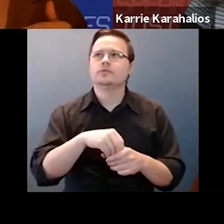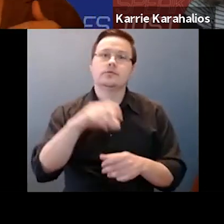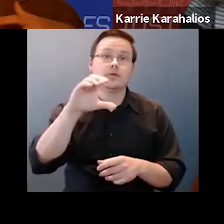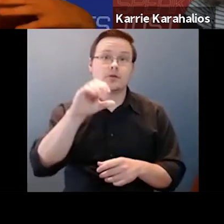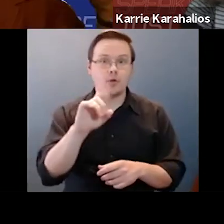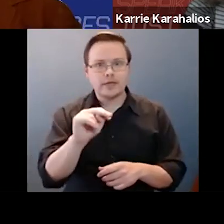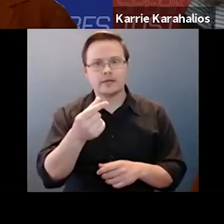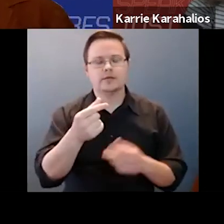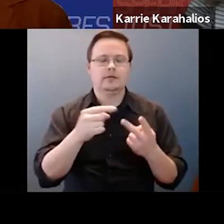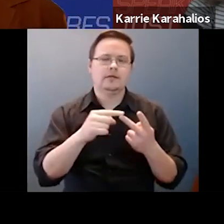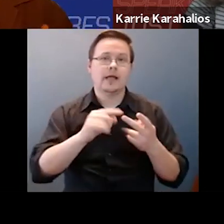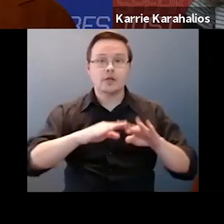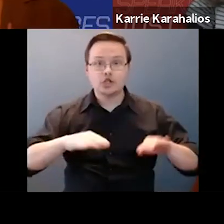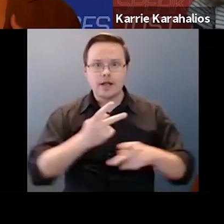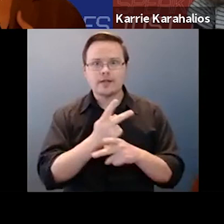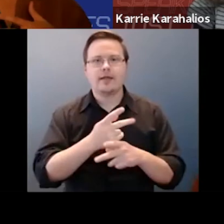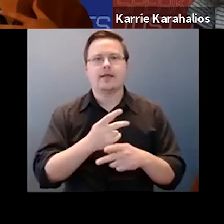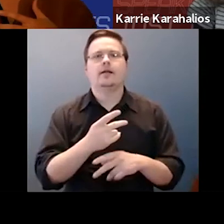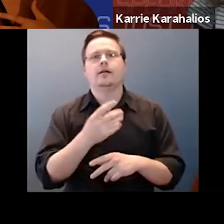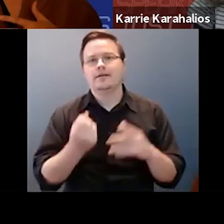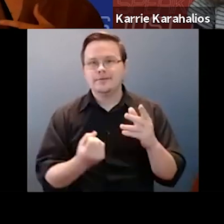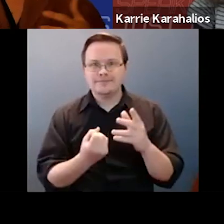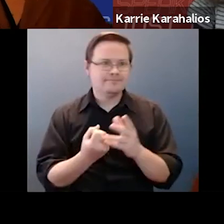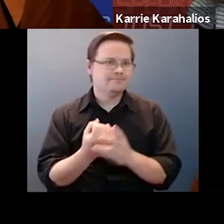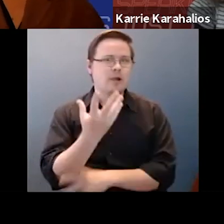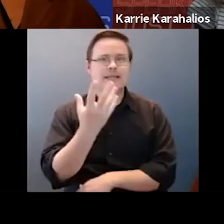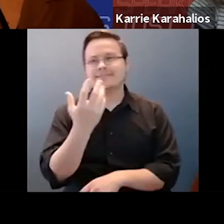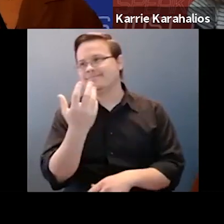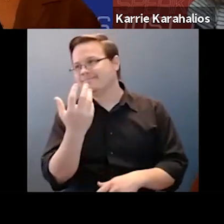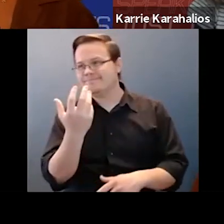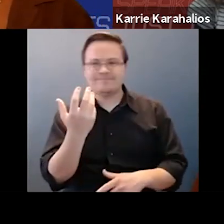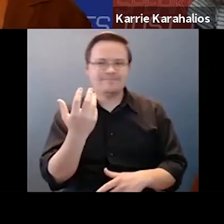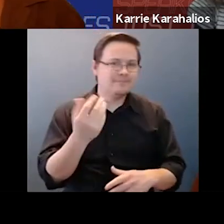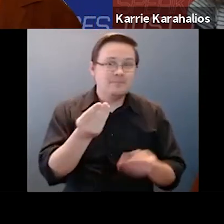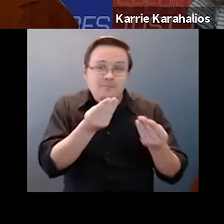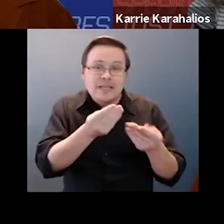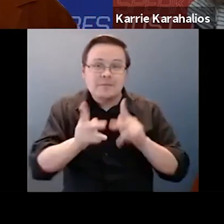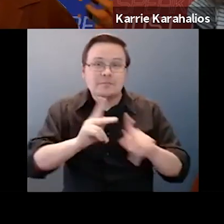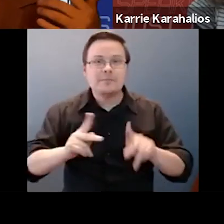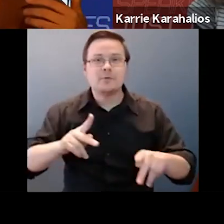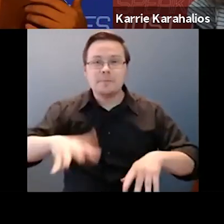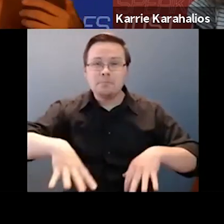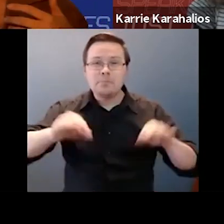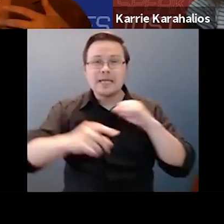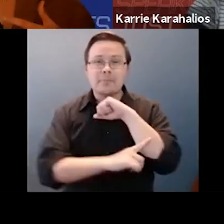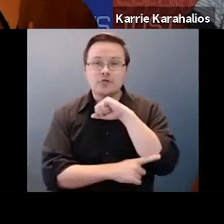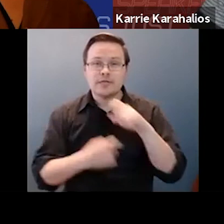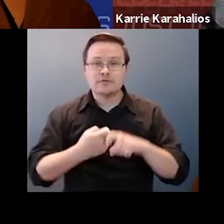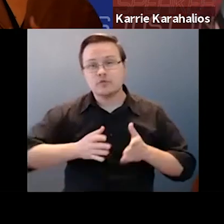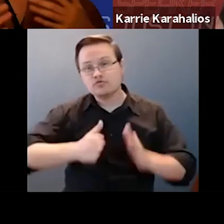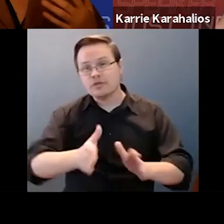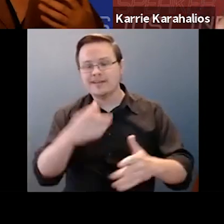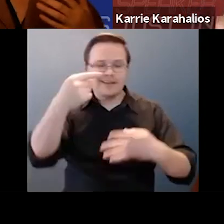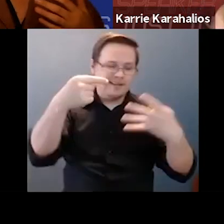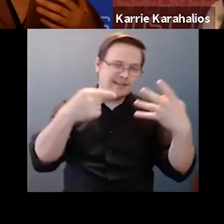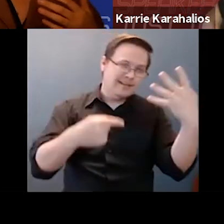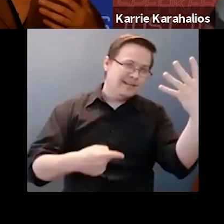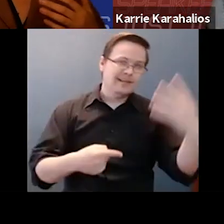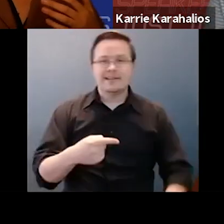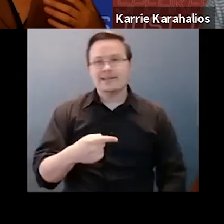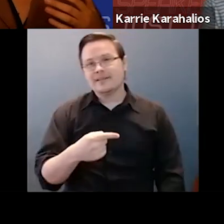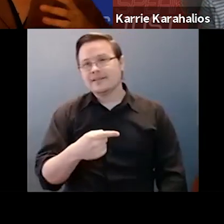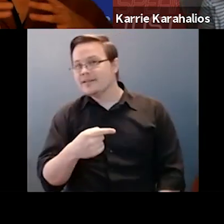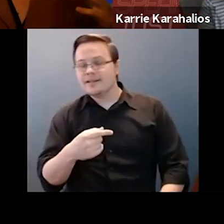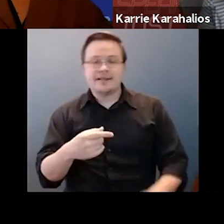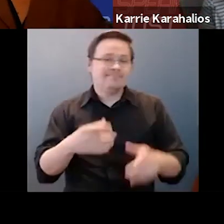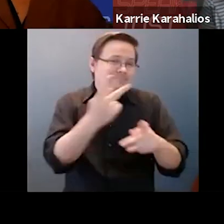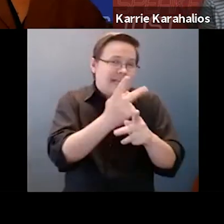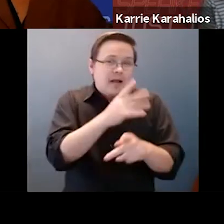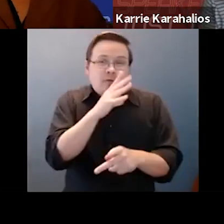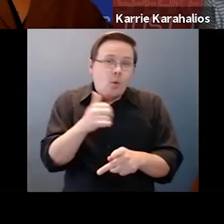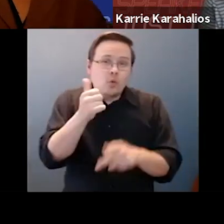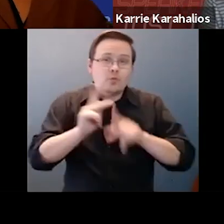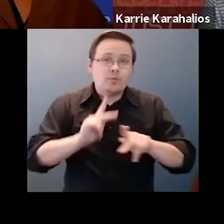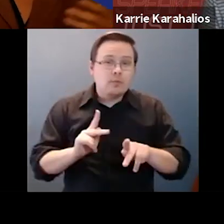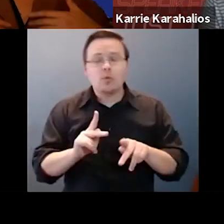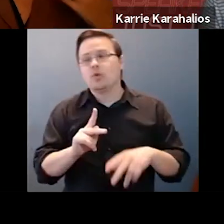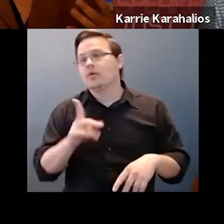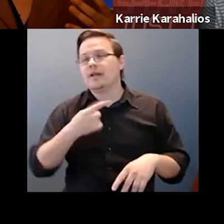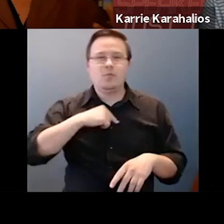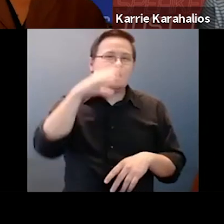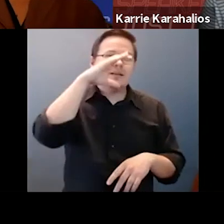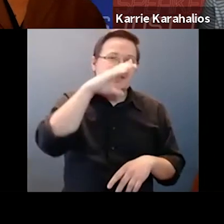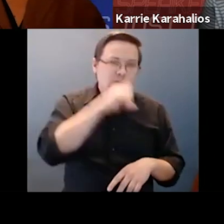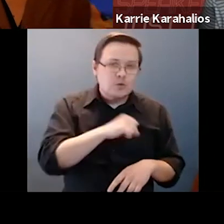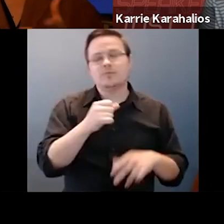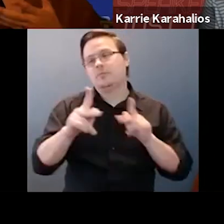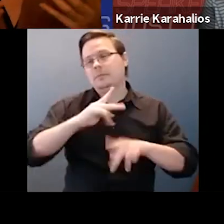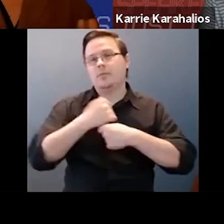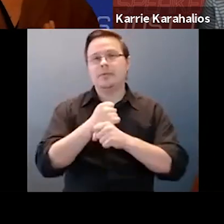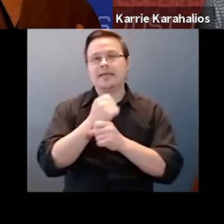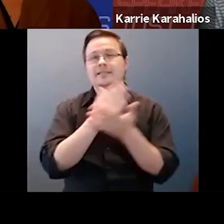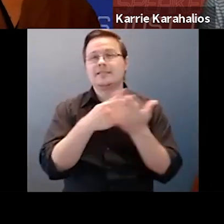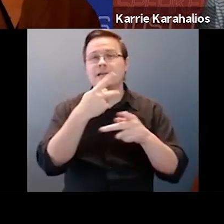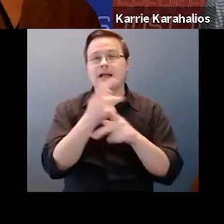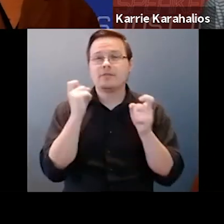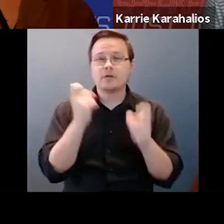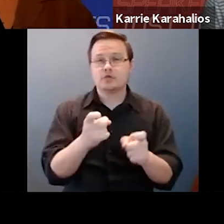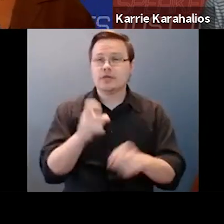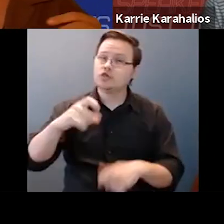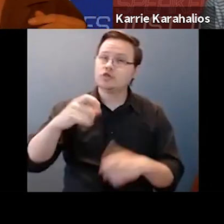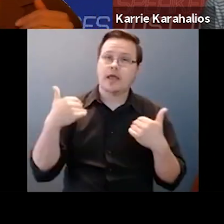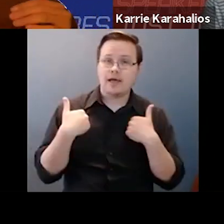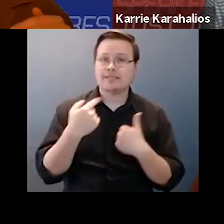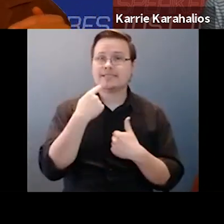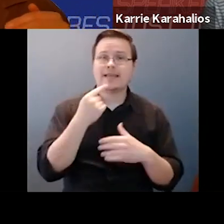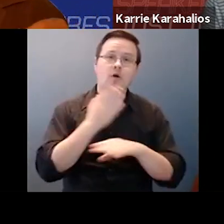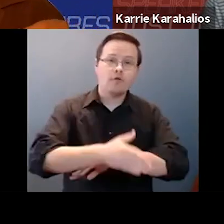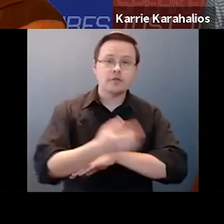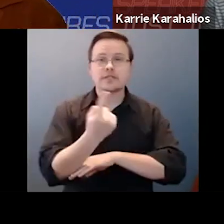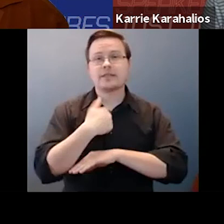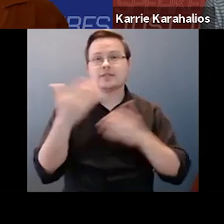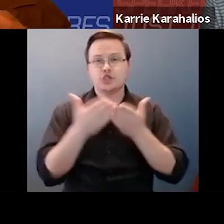And that includes coding childcare, raising plants and feeding people, you know, picking up stuff out you know picking up trash on the streets like eldercare and we assume that people are making some kind of contribution but they should have a say over